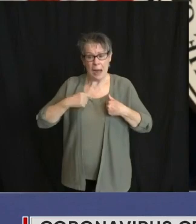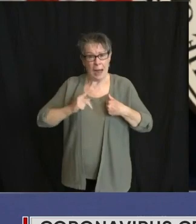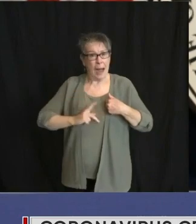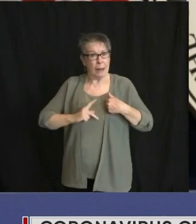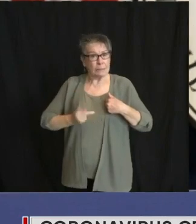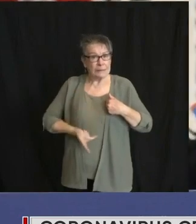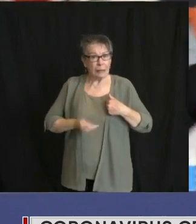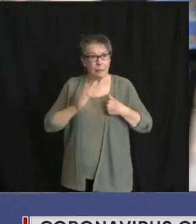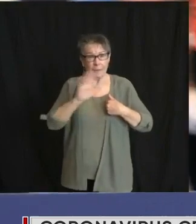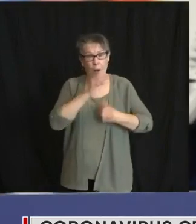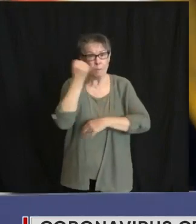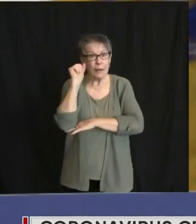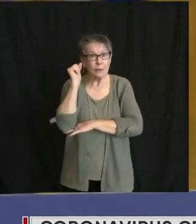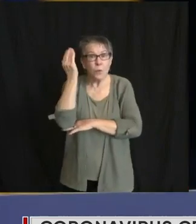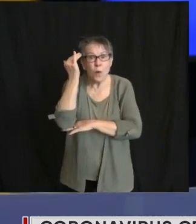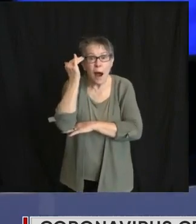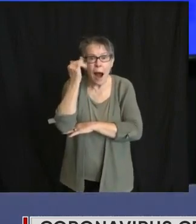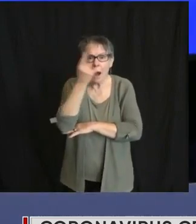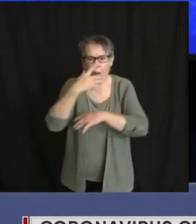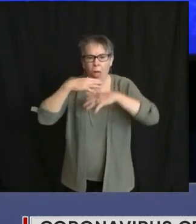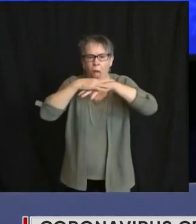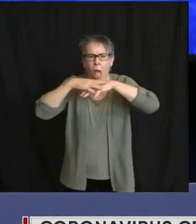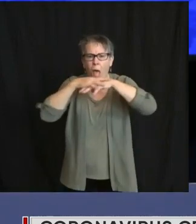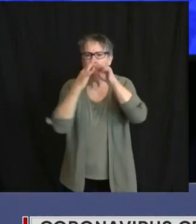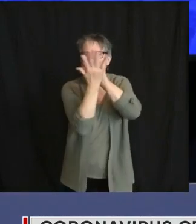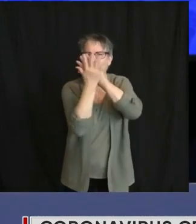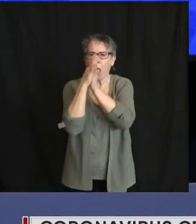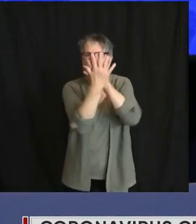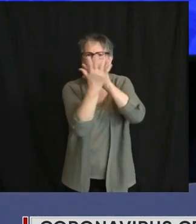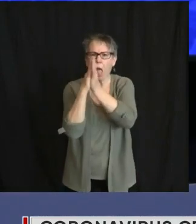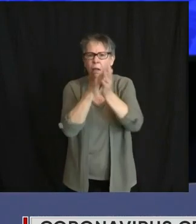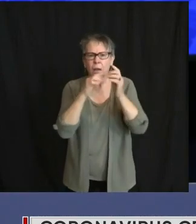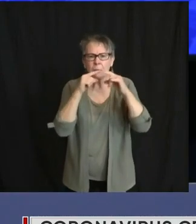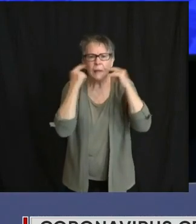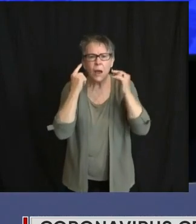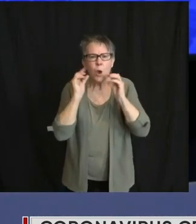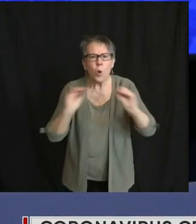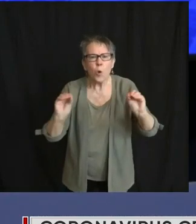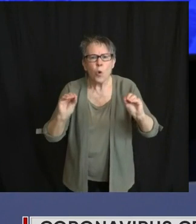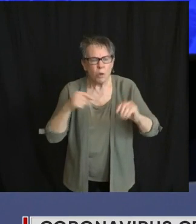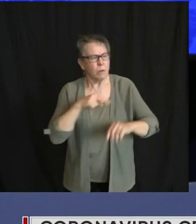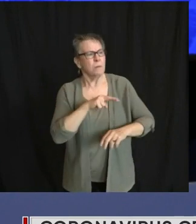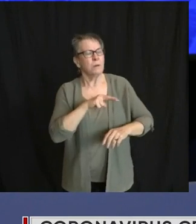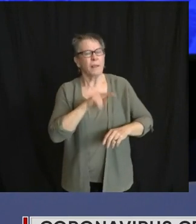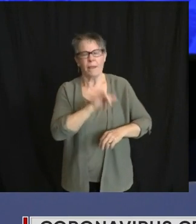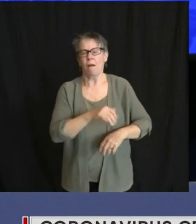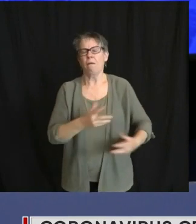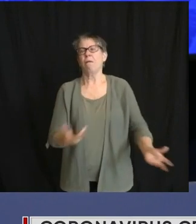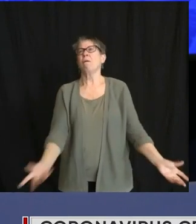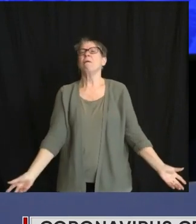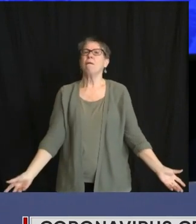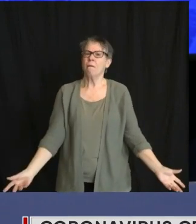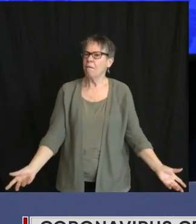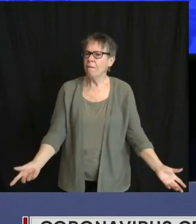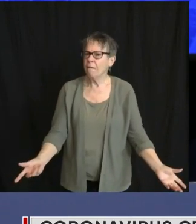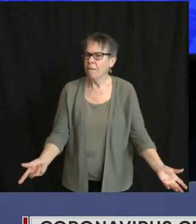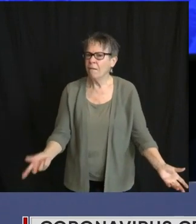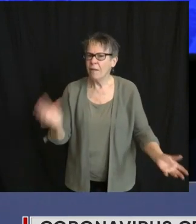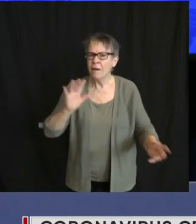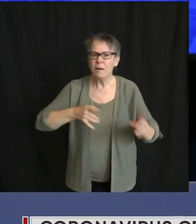ME WAS THEY WERE CONGREGATING. THEY WERE NOT WEARING MASKS FOR THE MOST PART AND THEY WERE ON TOP OF EACH OTHER AND THAT IS WHAT LED TO THE ANSWER PAT WILL GIVE YOU.